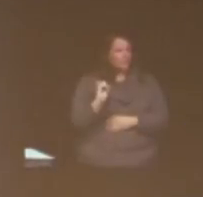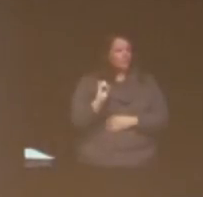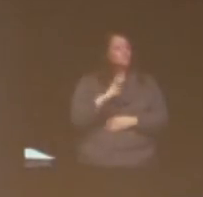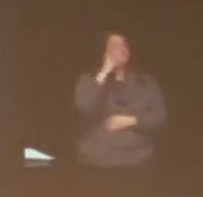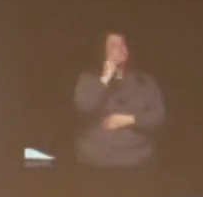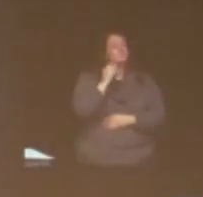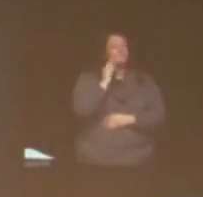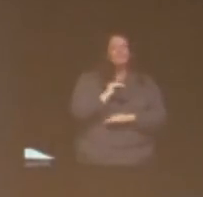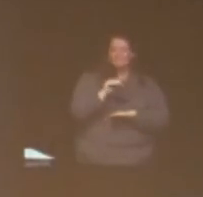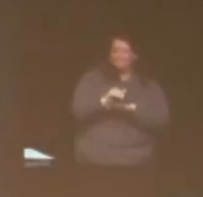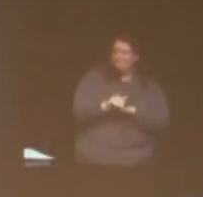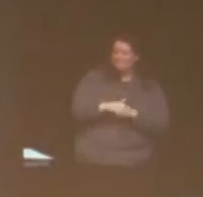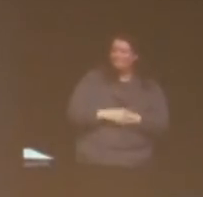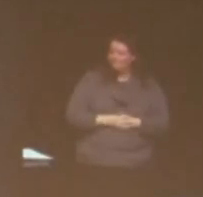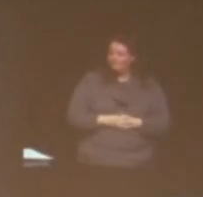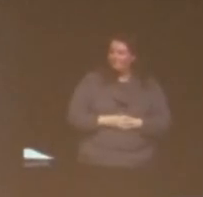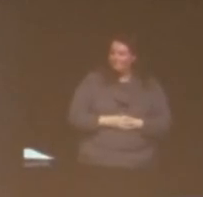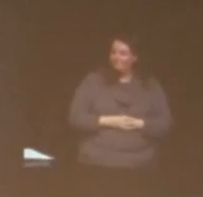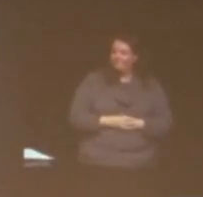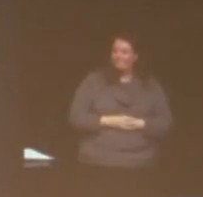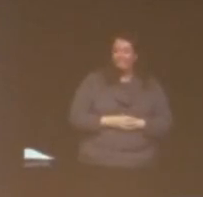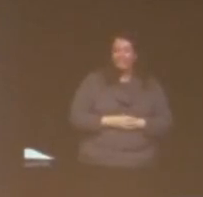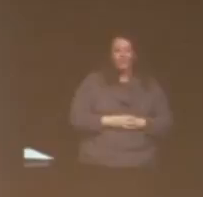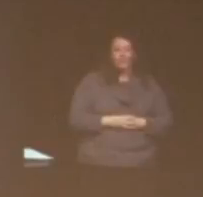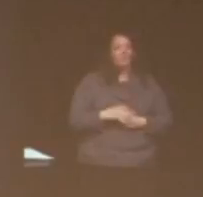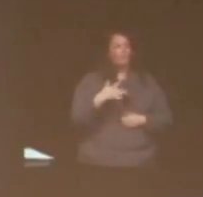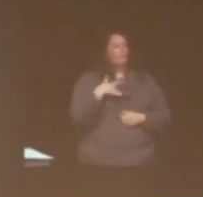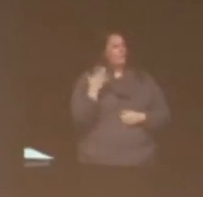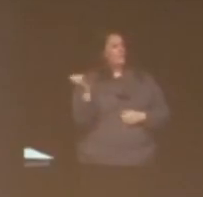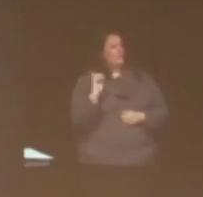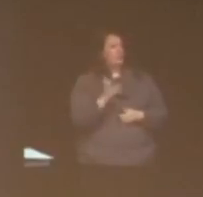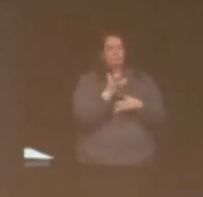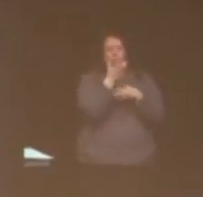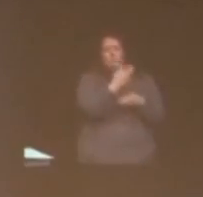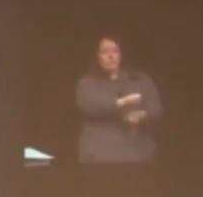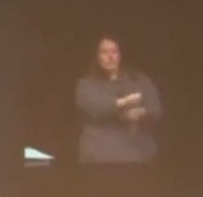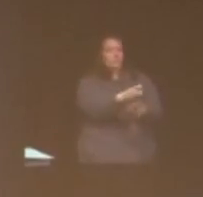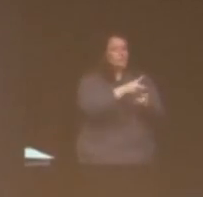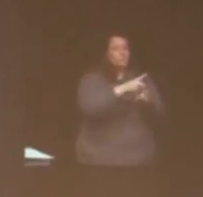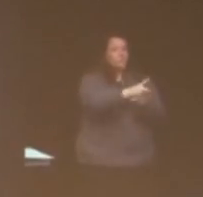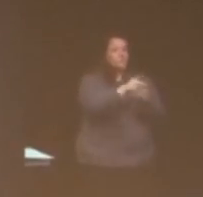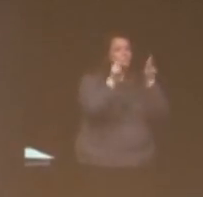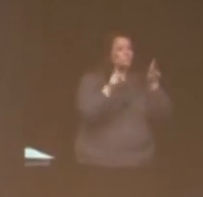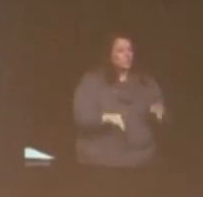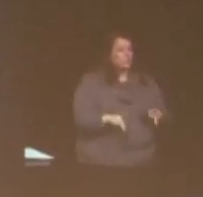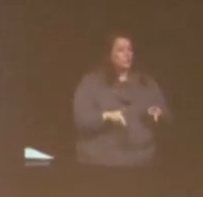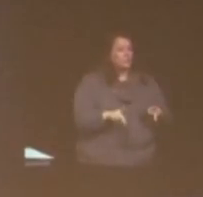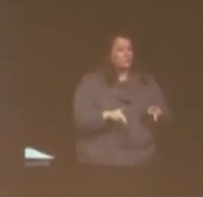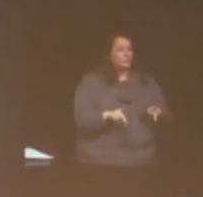looks like to have access to a language other than your own. I'd like to you trust the